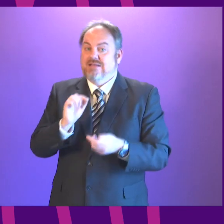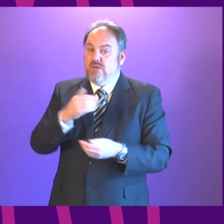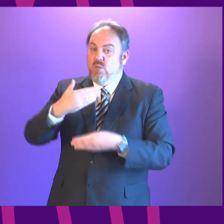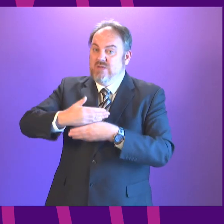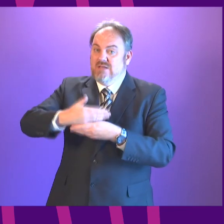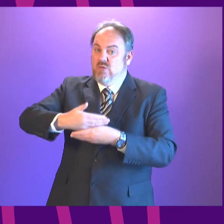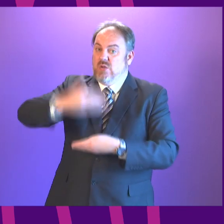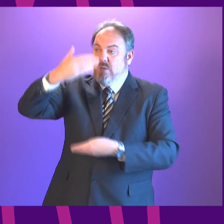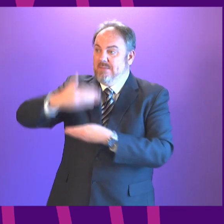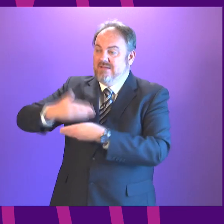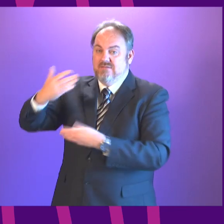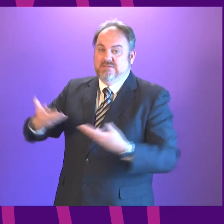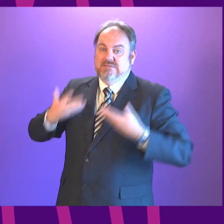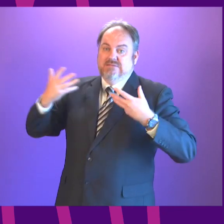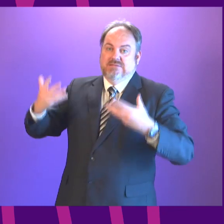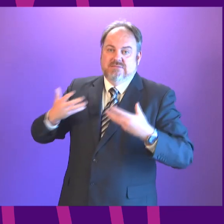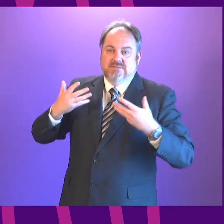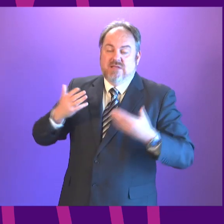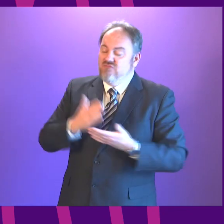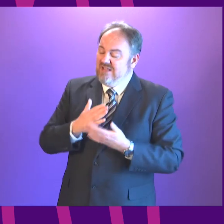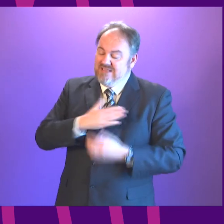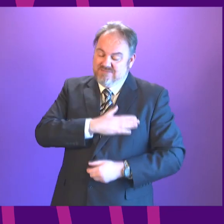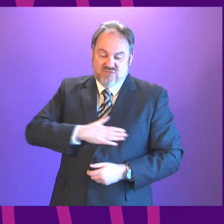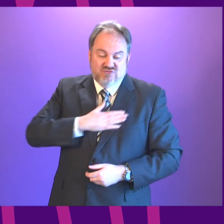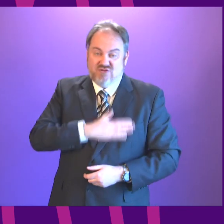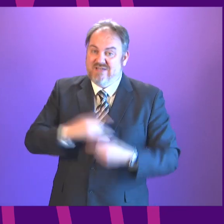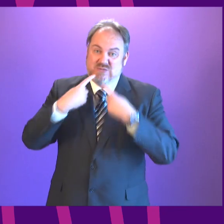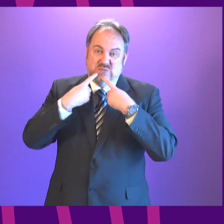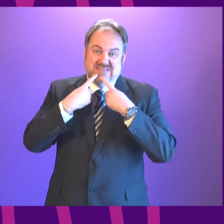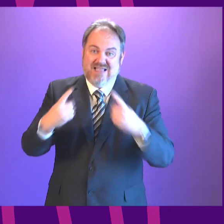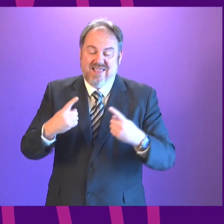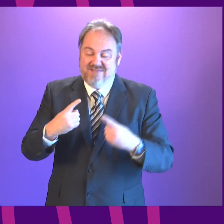I cannot tell you how sorry I am to be standing here saying these things, and there is no